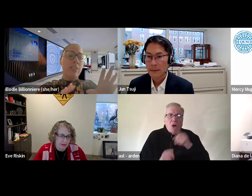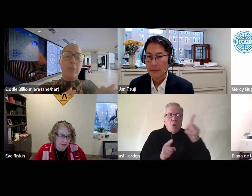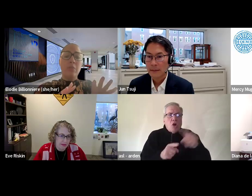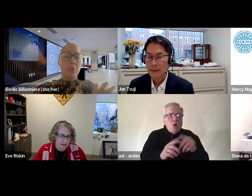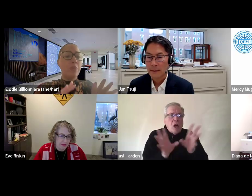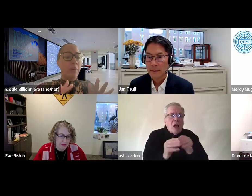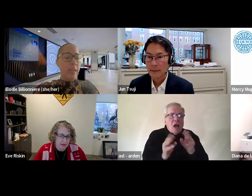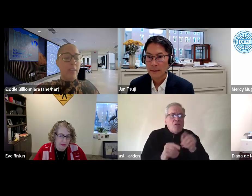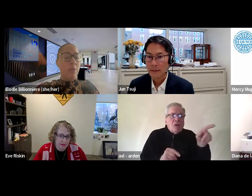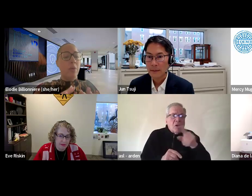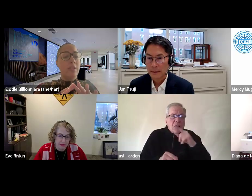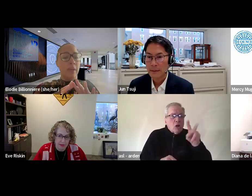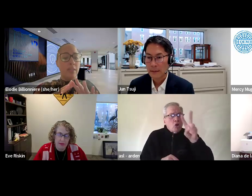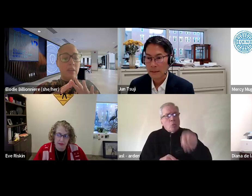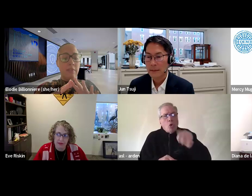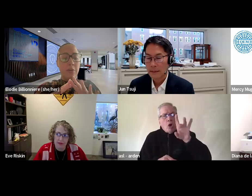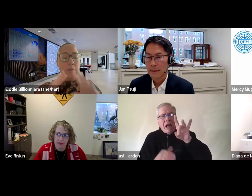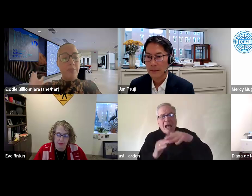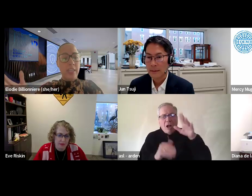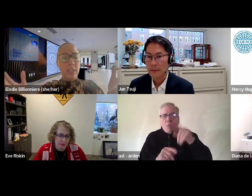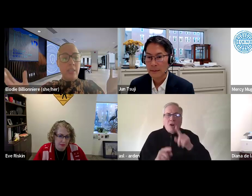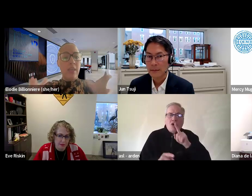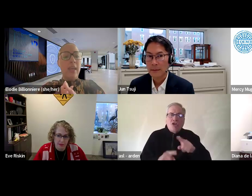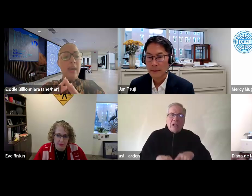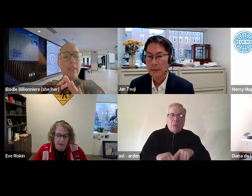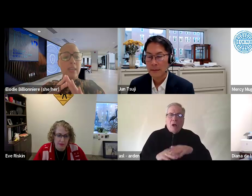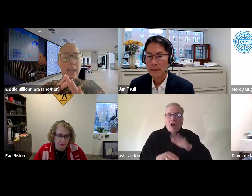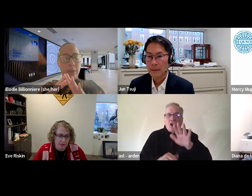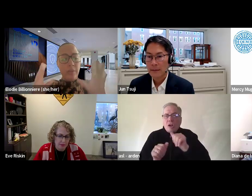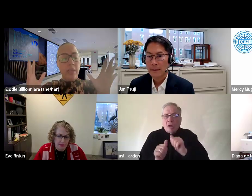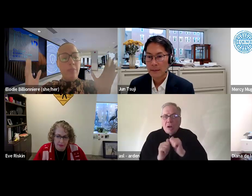another PI had 2.8. So it depends on your population and how they